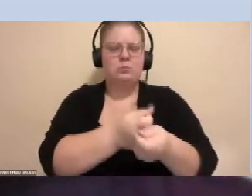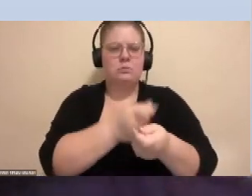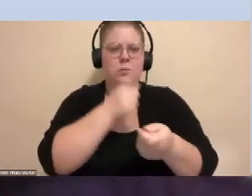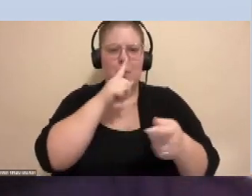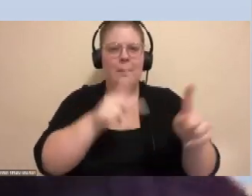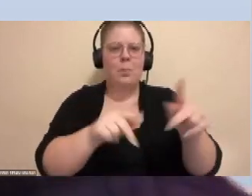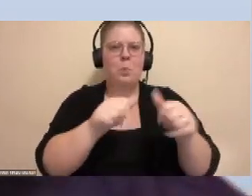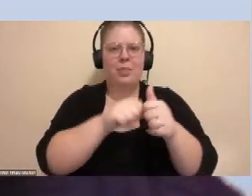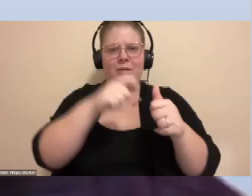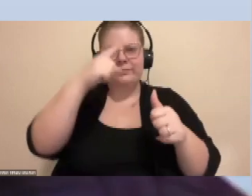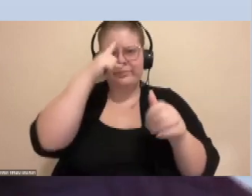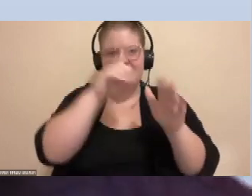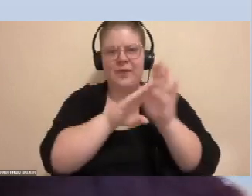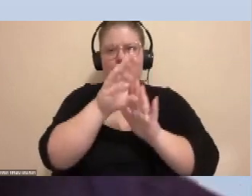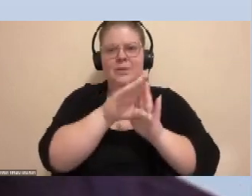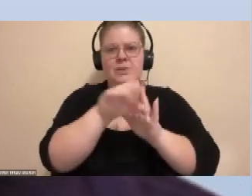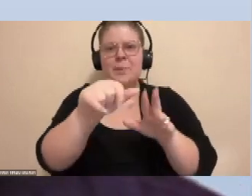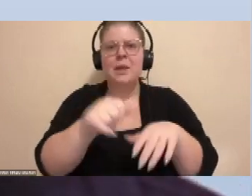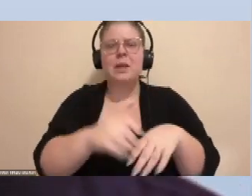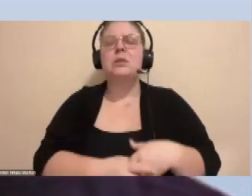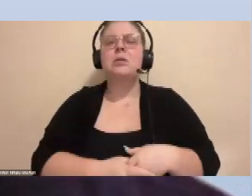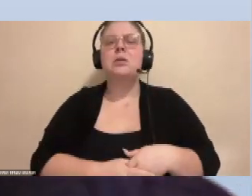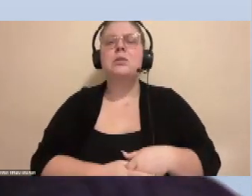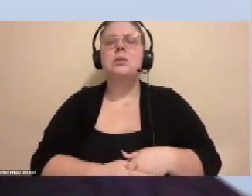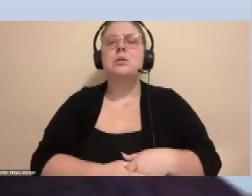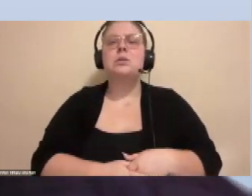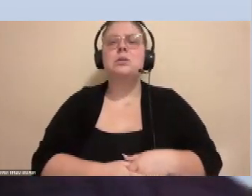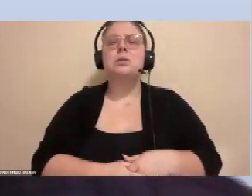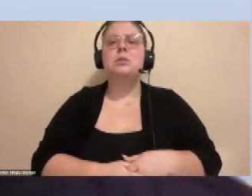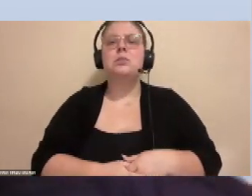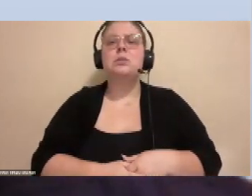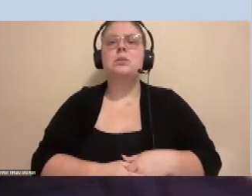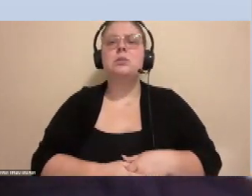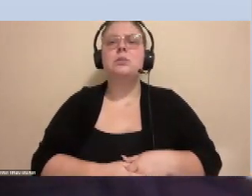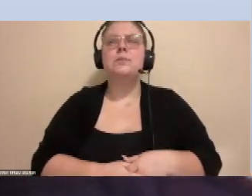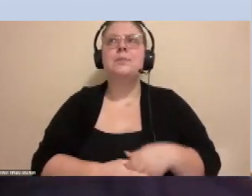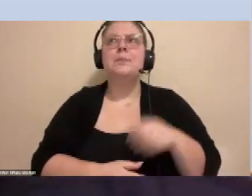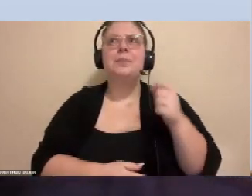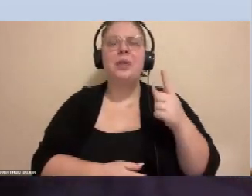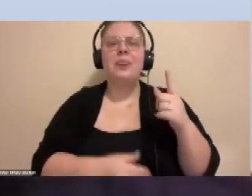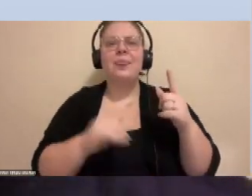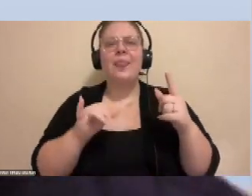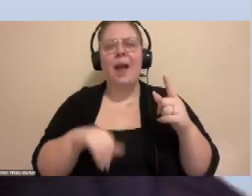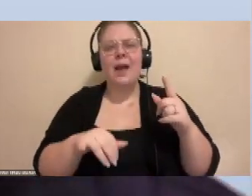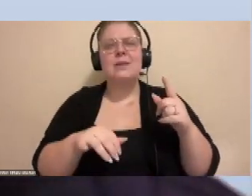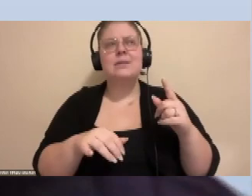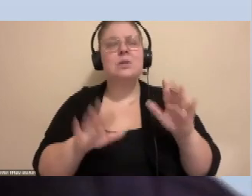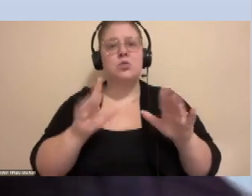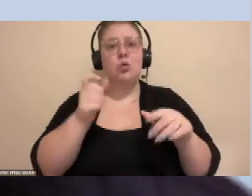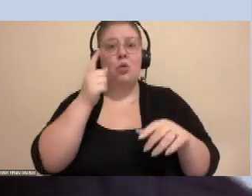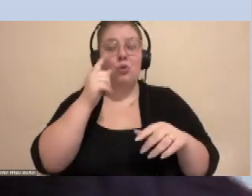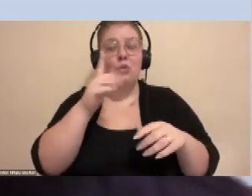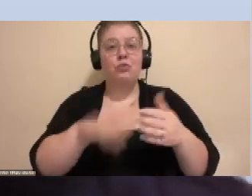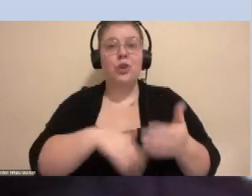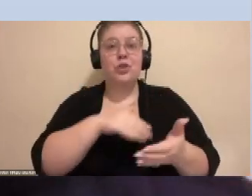And this is a, a set of the retail centers have been required for some time,